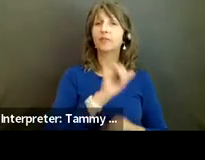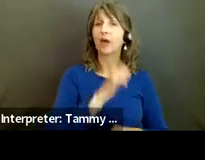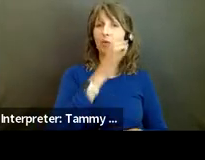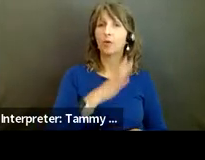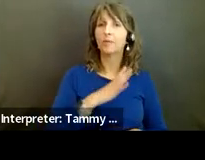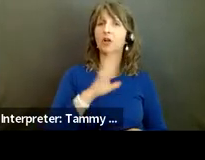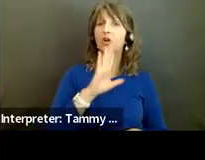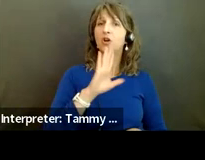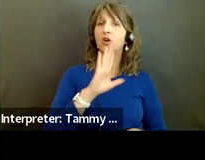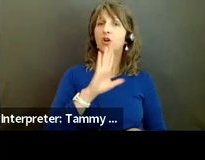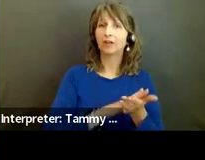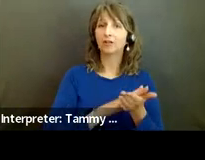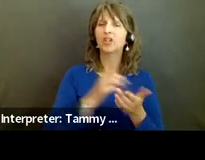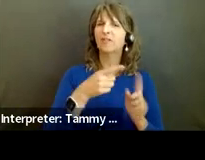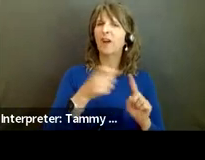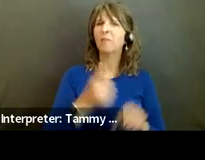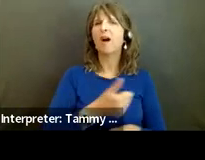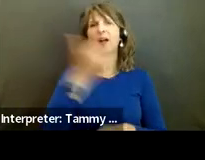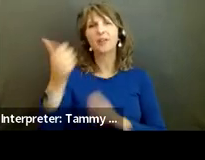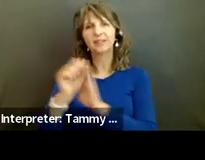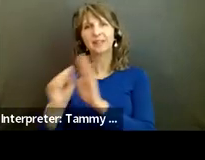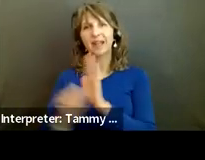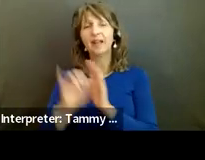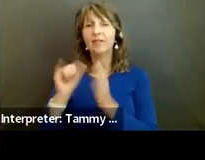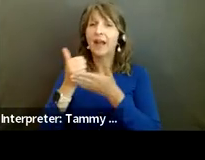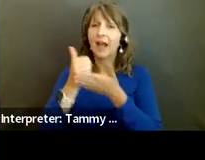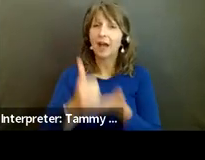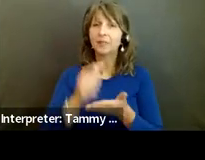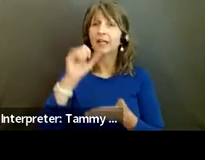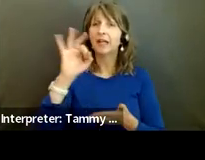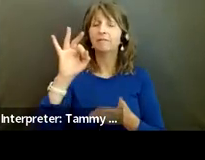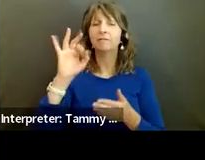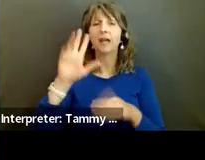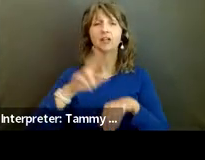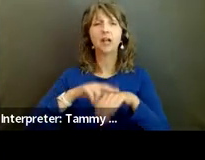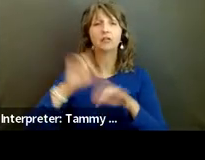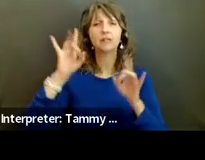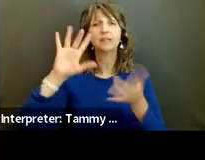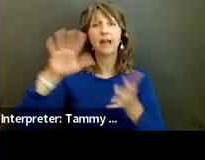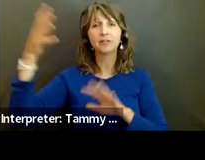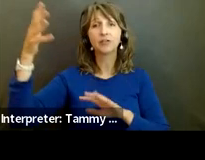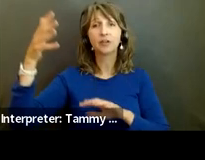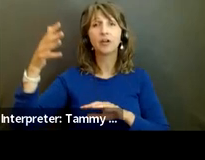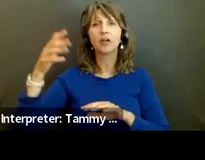And this is so helpful when patients are displaced from, natural disasters, and when they move in general.